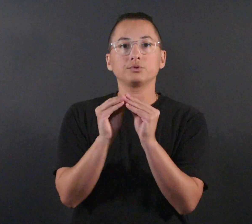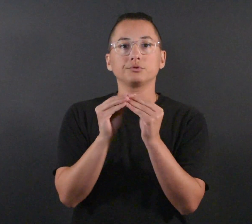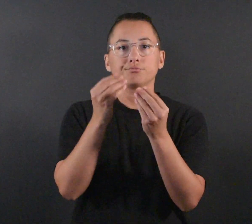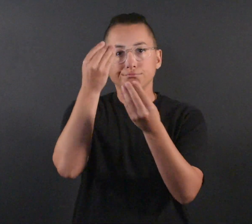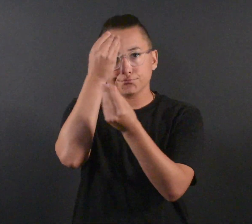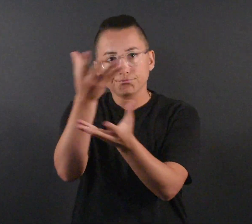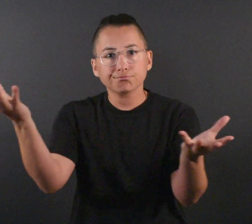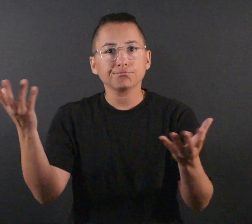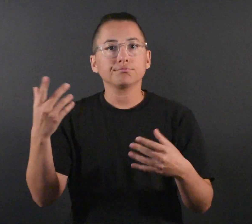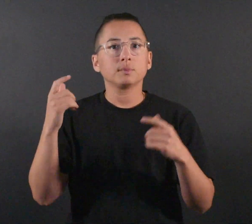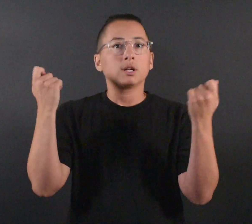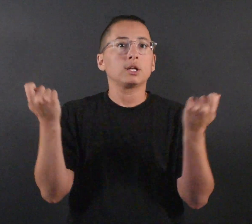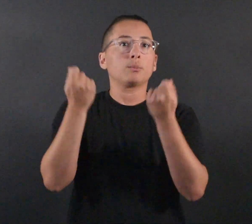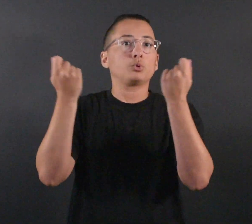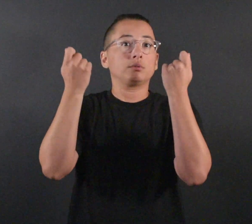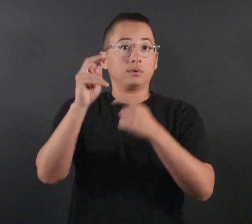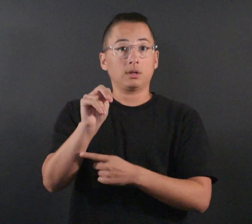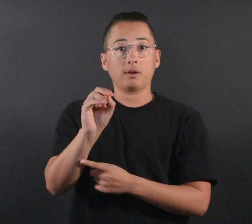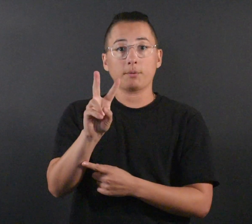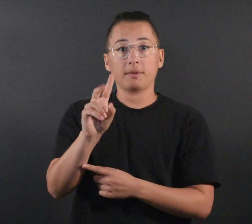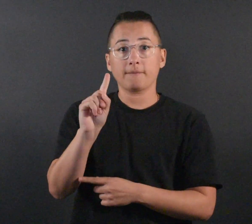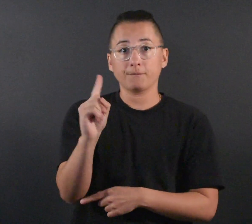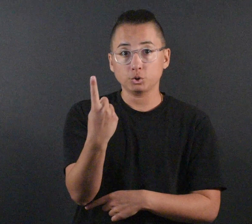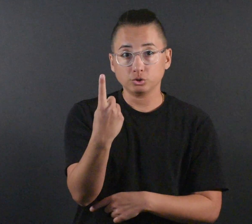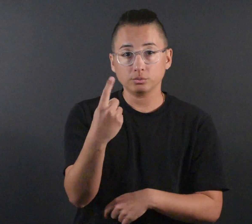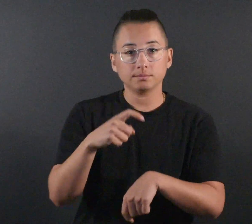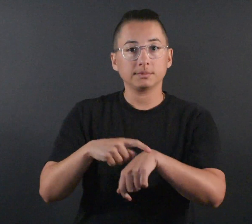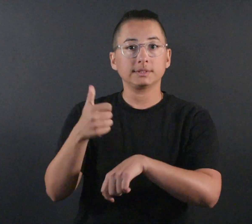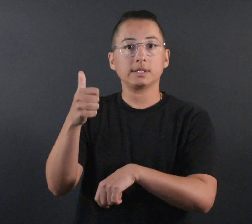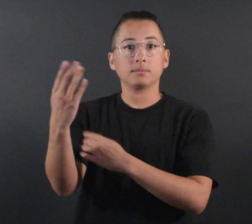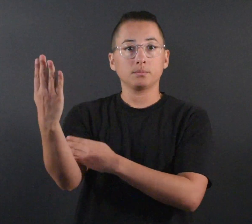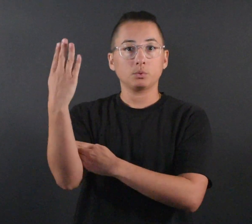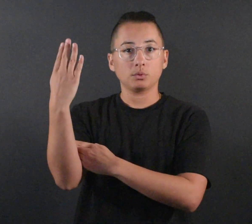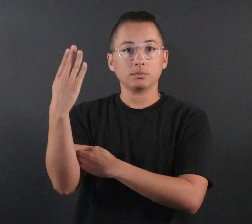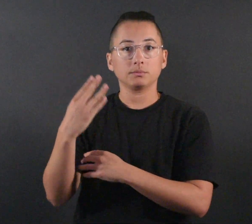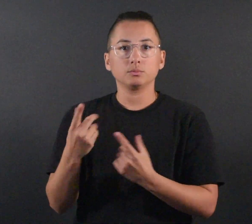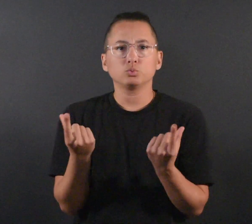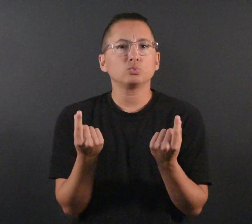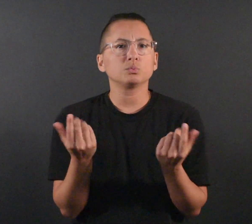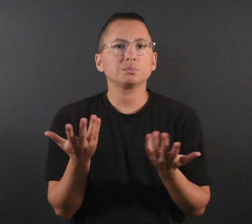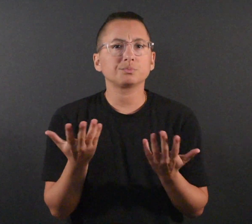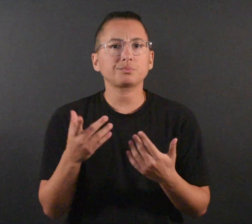and celebration on November 1 at 10 a.m. to showcase the Altar de Muertos.